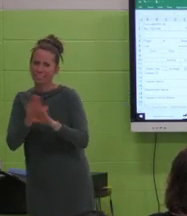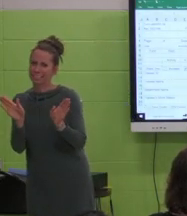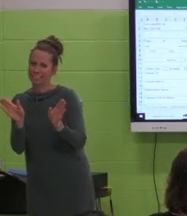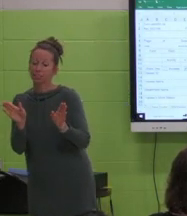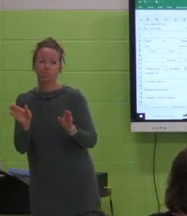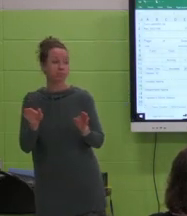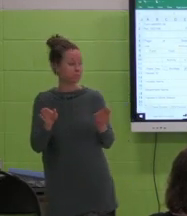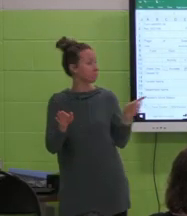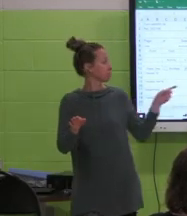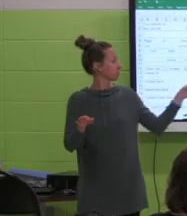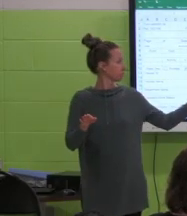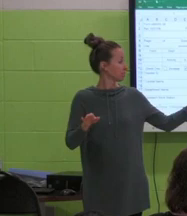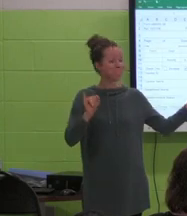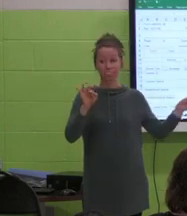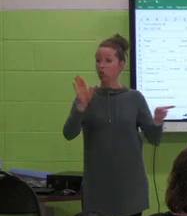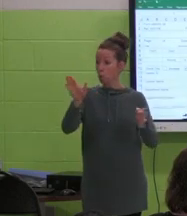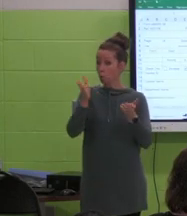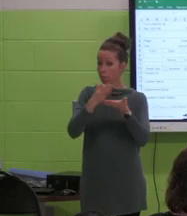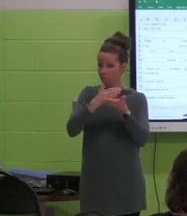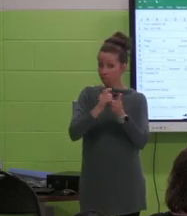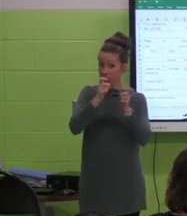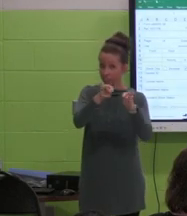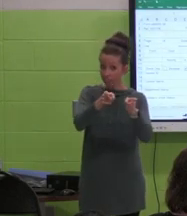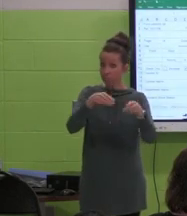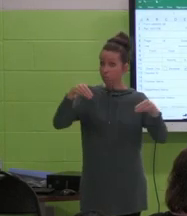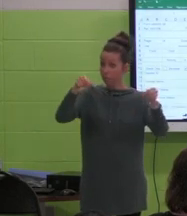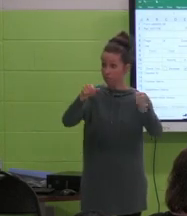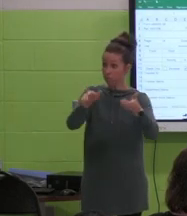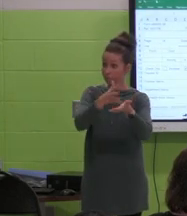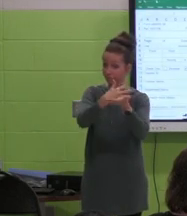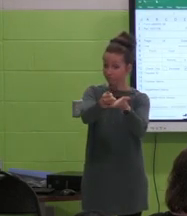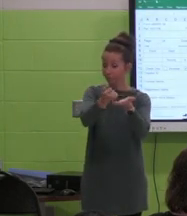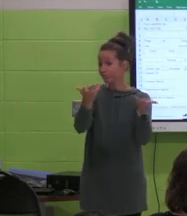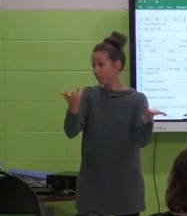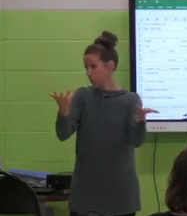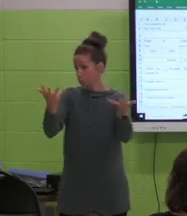that point if you have a budget you spend it all you want something you may have to I mean we all